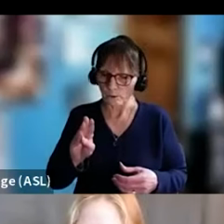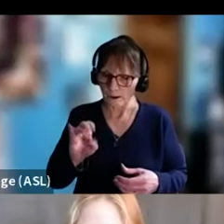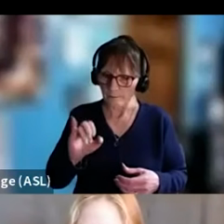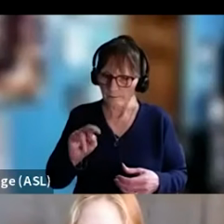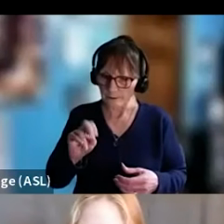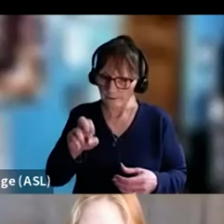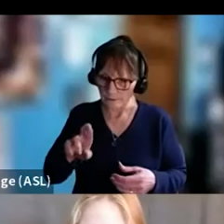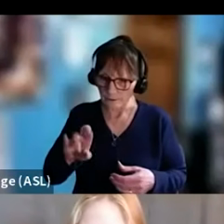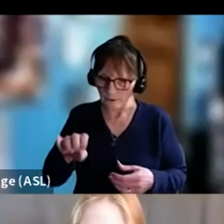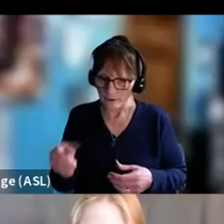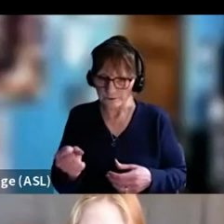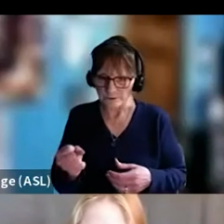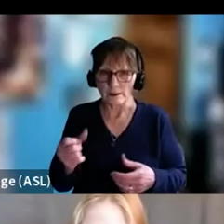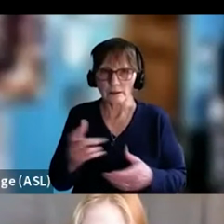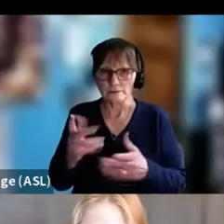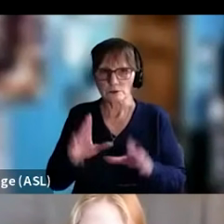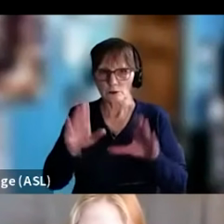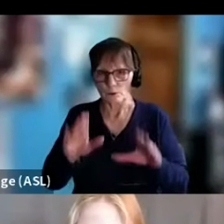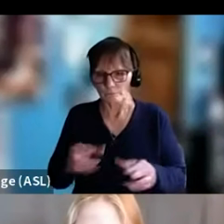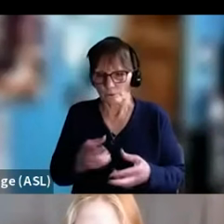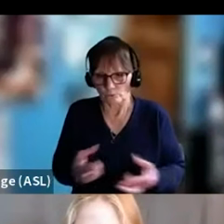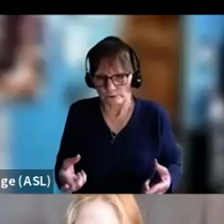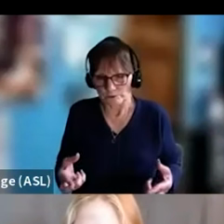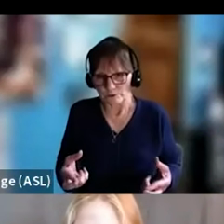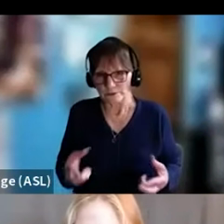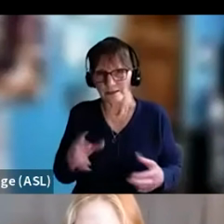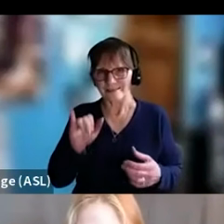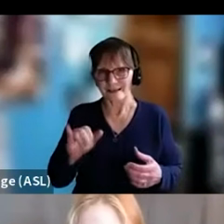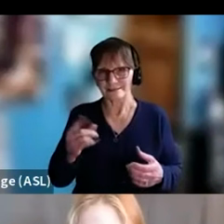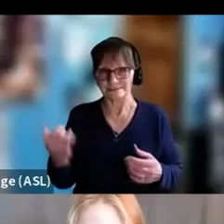for medical respite and there's a lot of really wonderful resources if that is something that you,